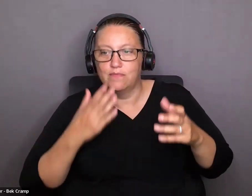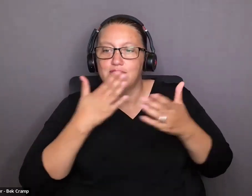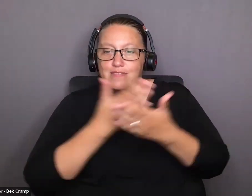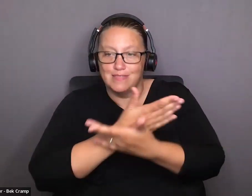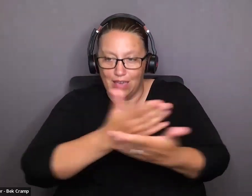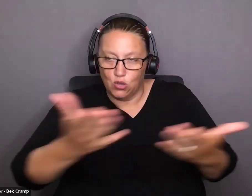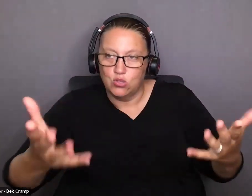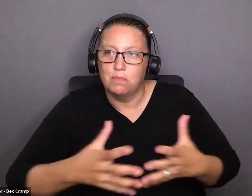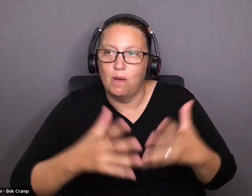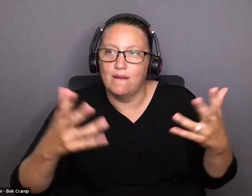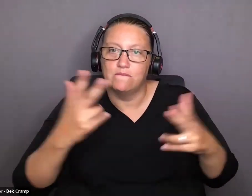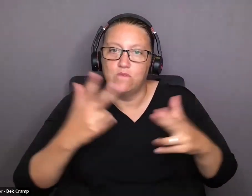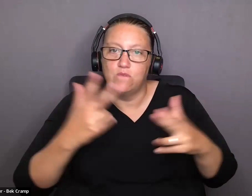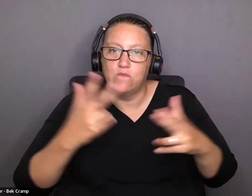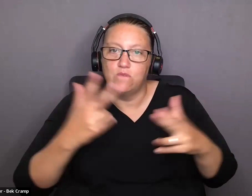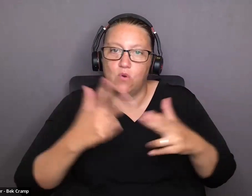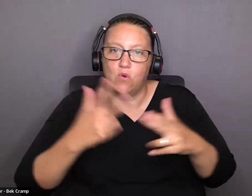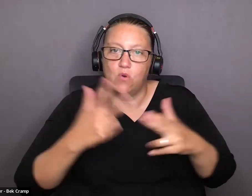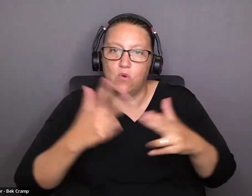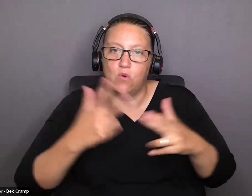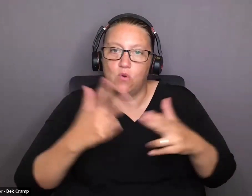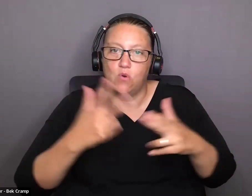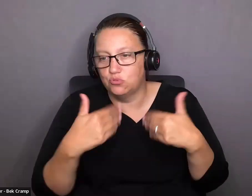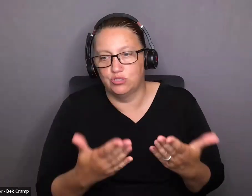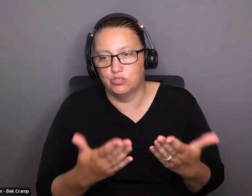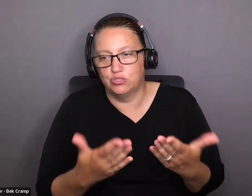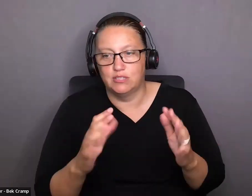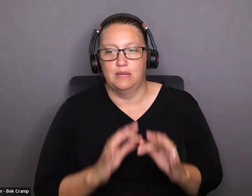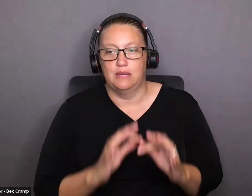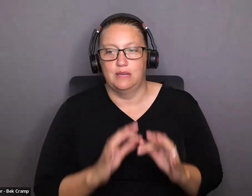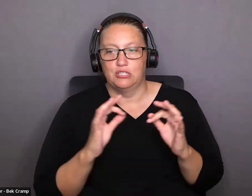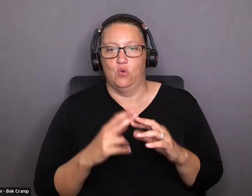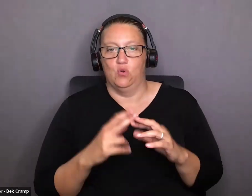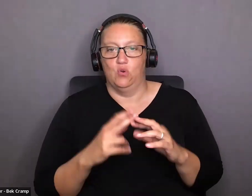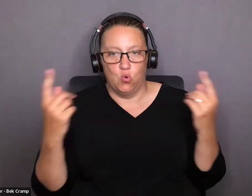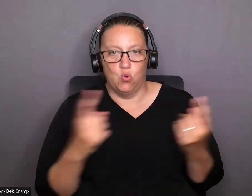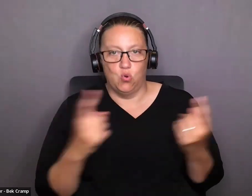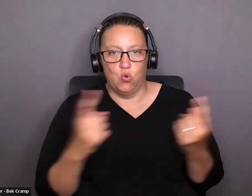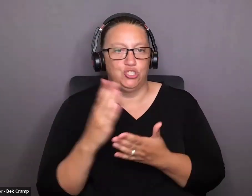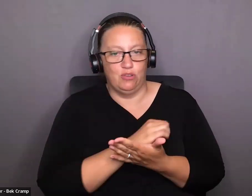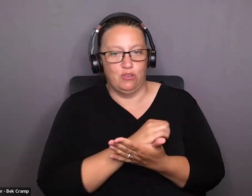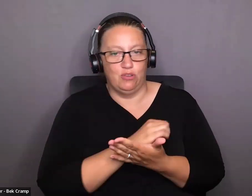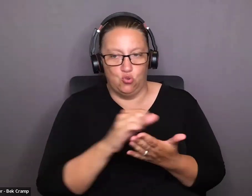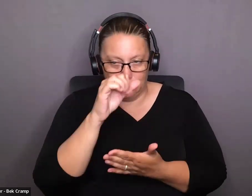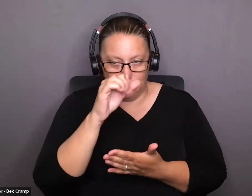for making those contributions, and especially for those of you sharing experiences.